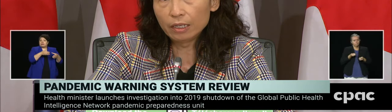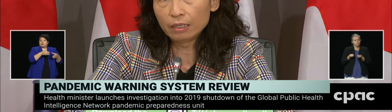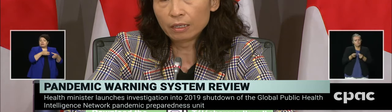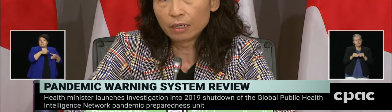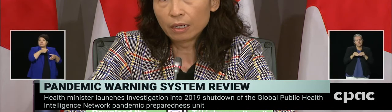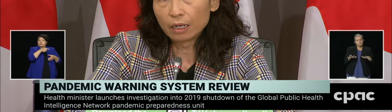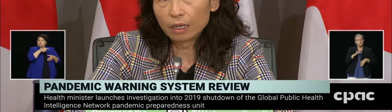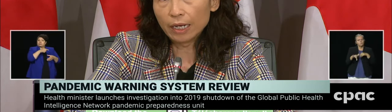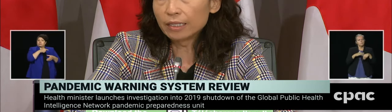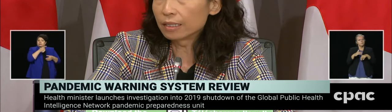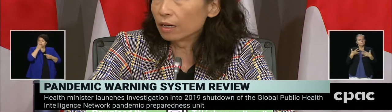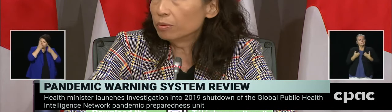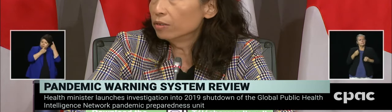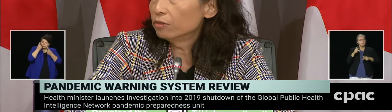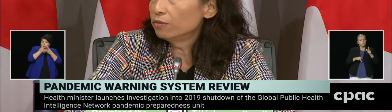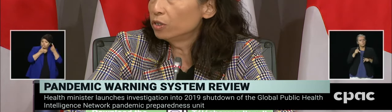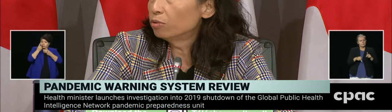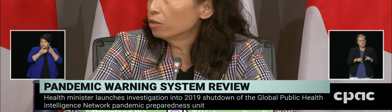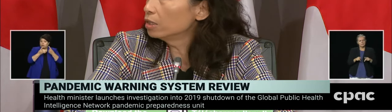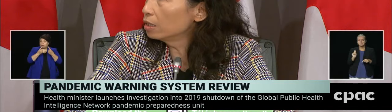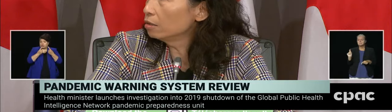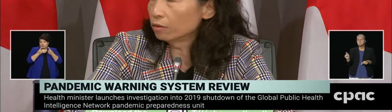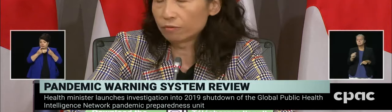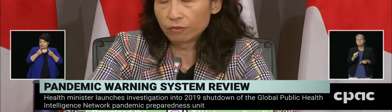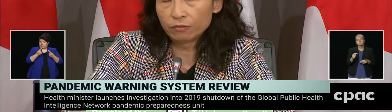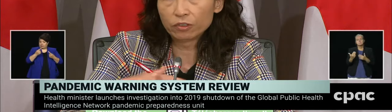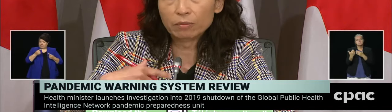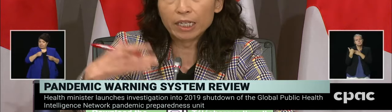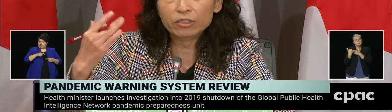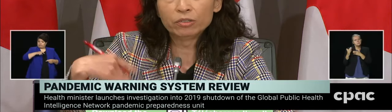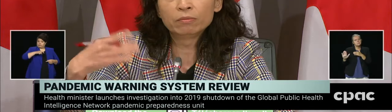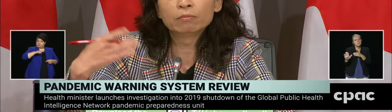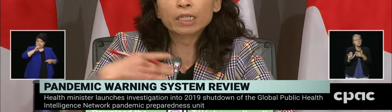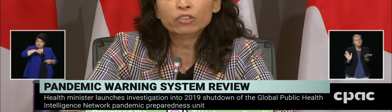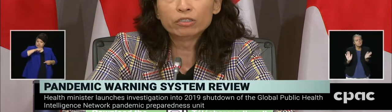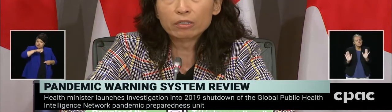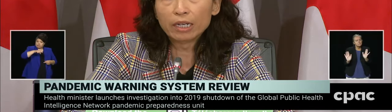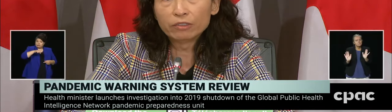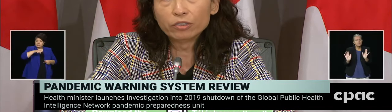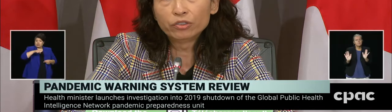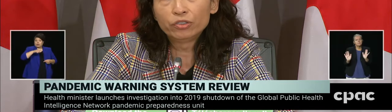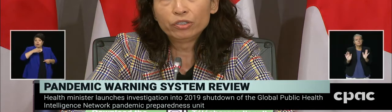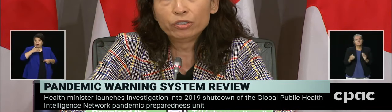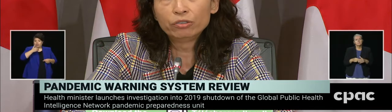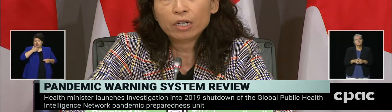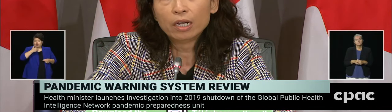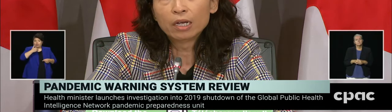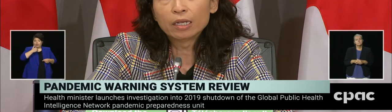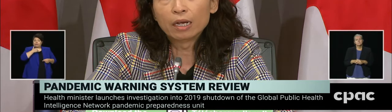WAS A QUESTION ABOUT THE NEED TO